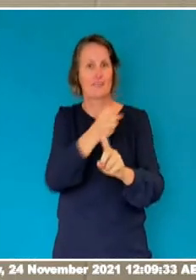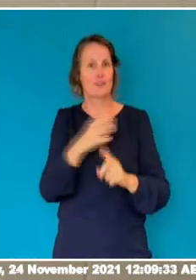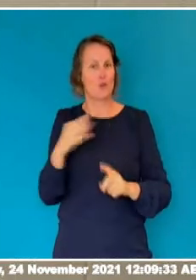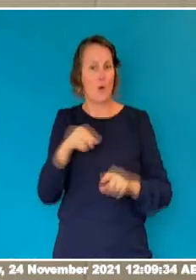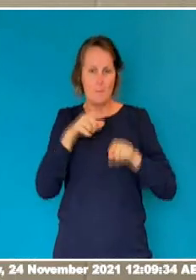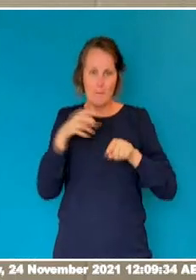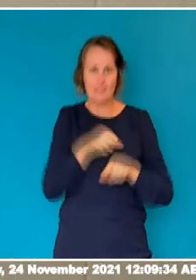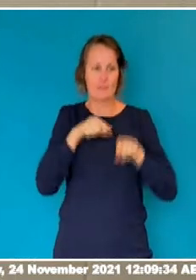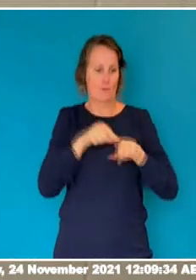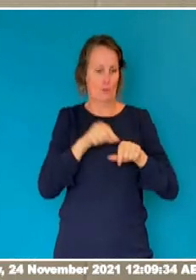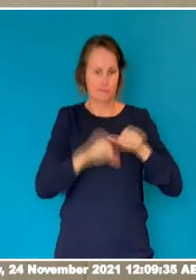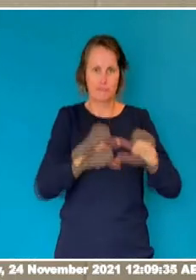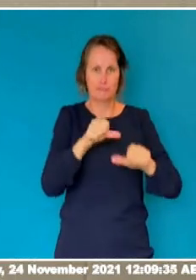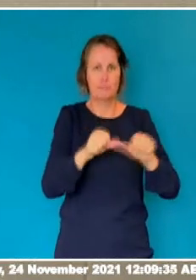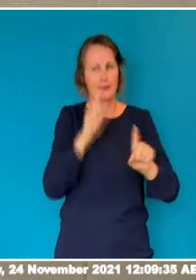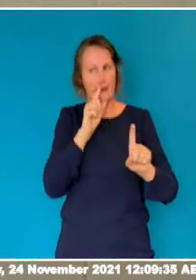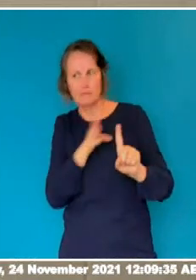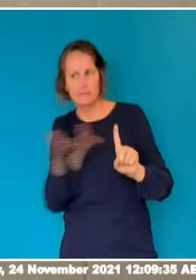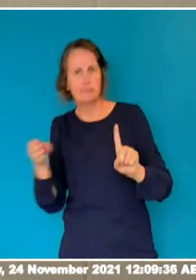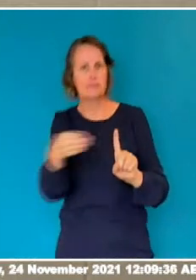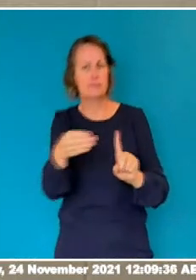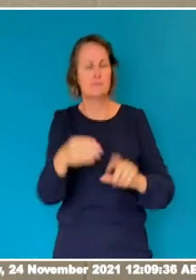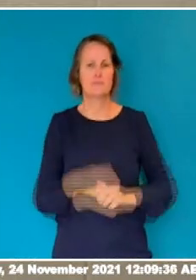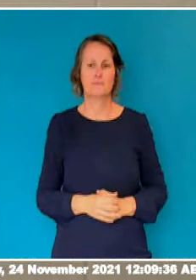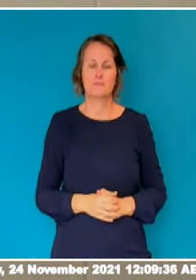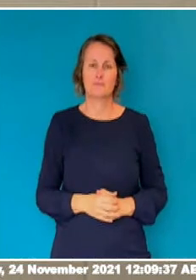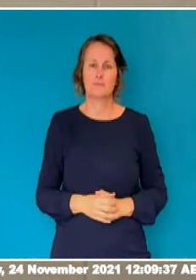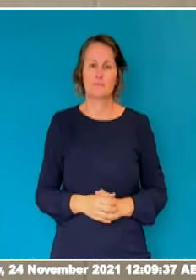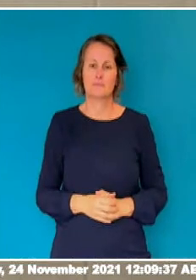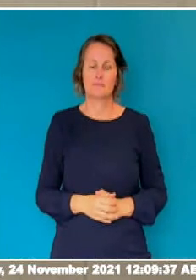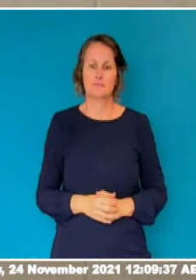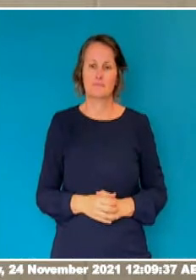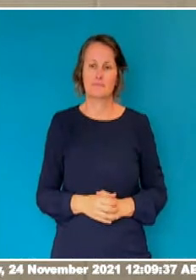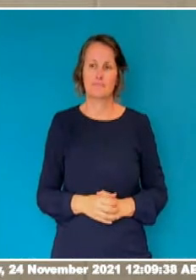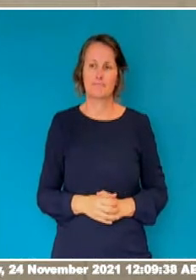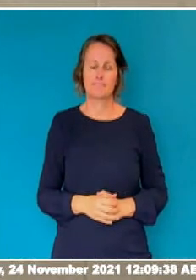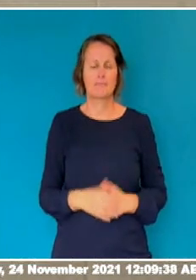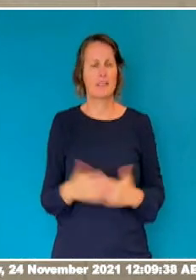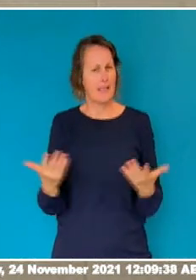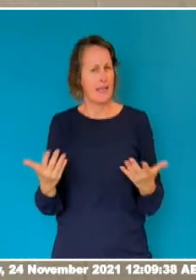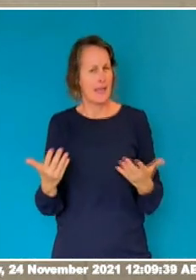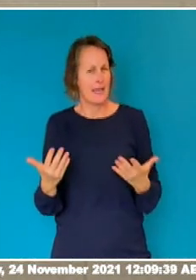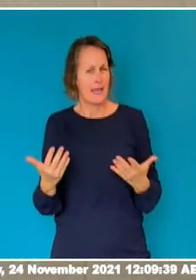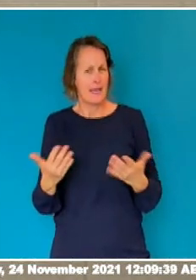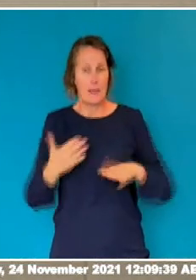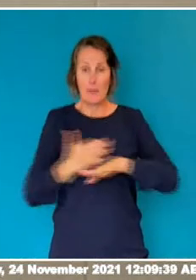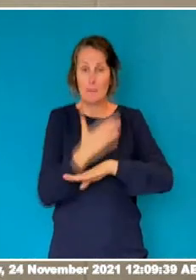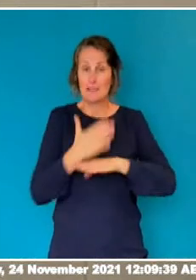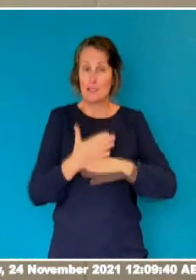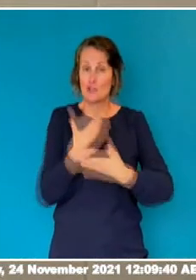Yes. So the position descriptions really focus more around, not the process, but the